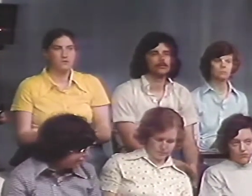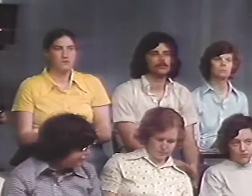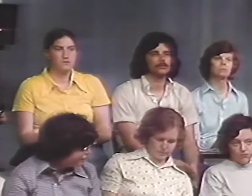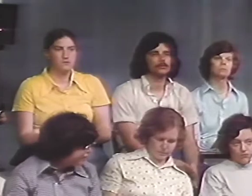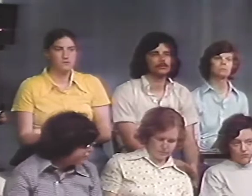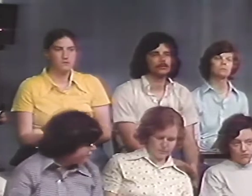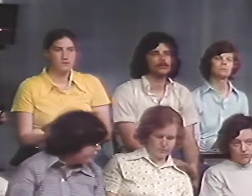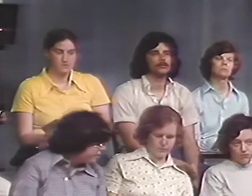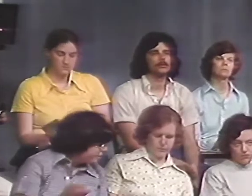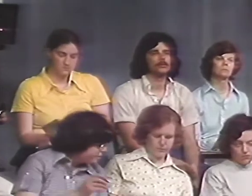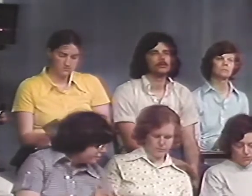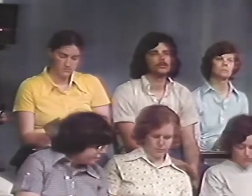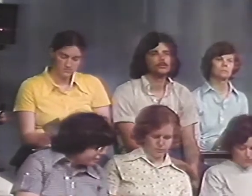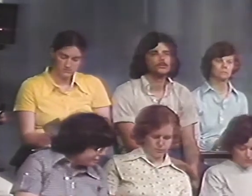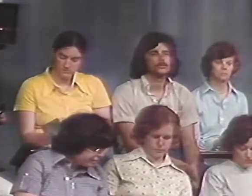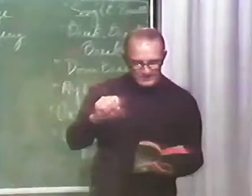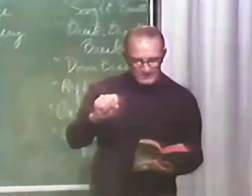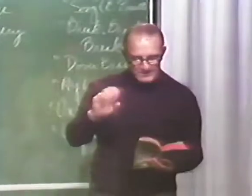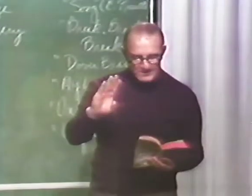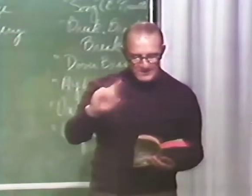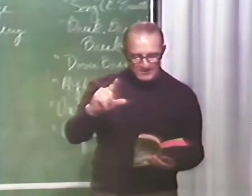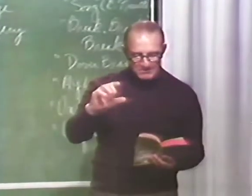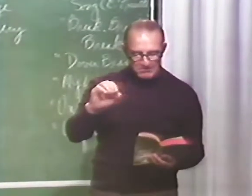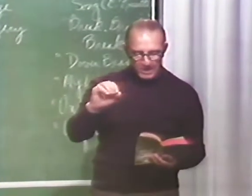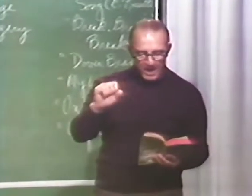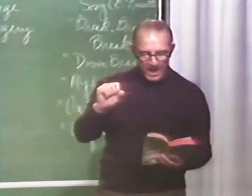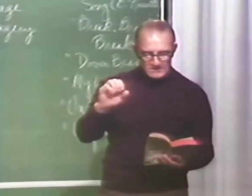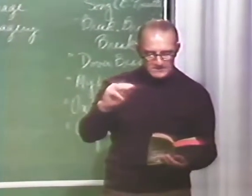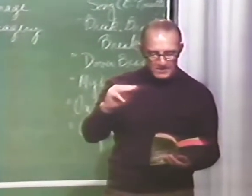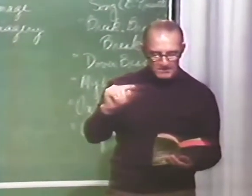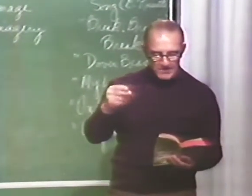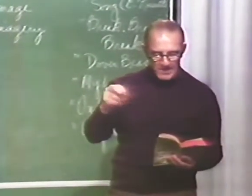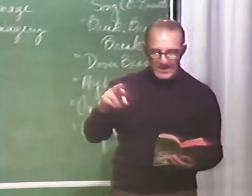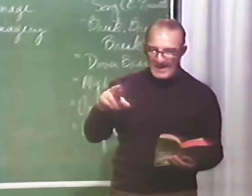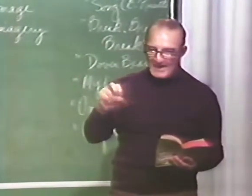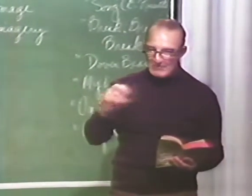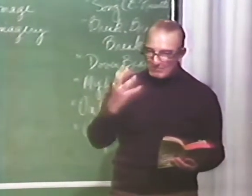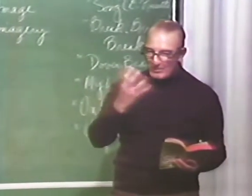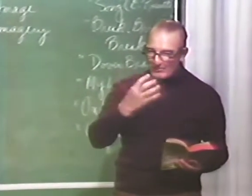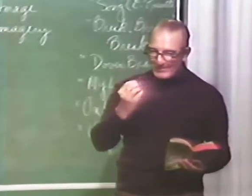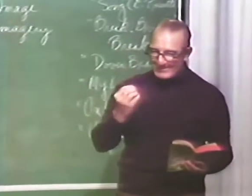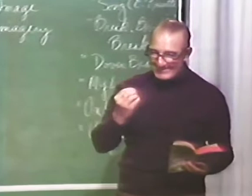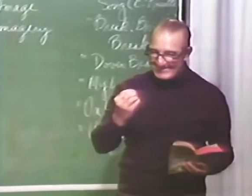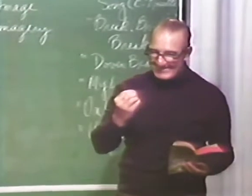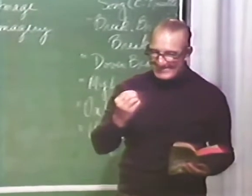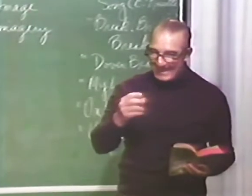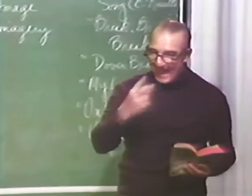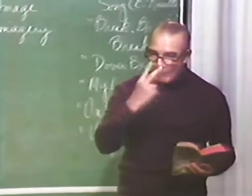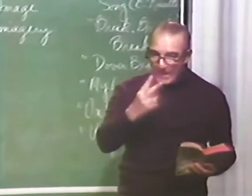"APPLE ORCHARDS BLOSSOM THERE." BEAUTIFUL.